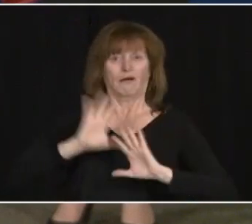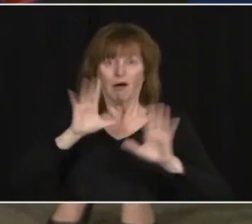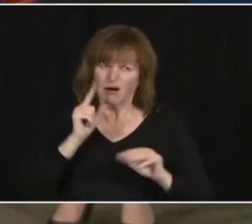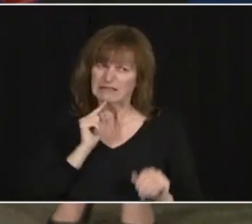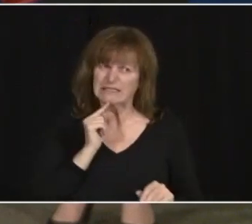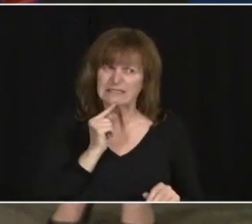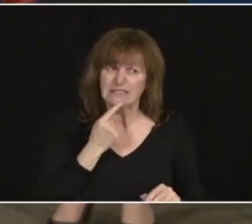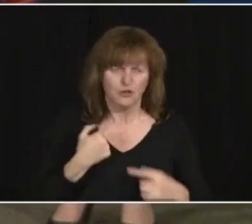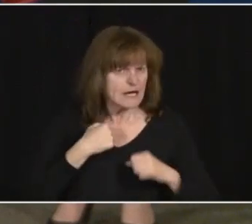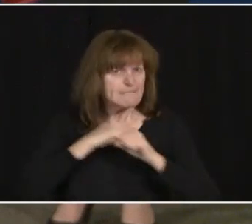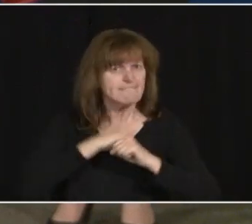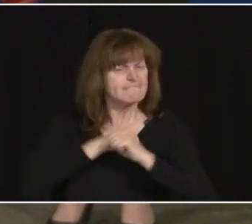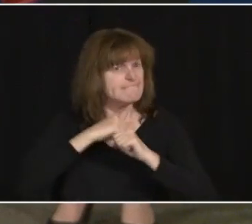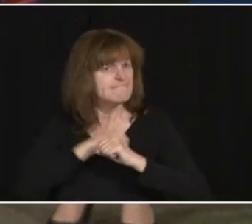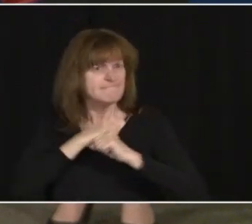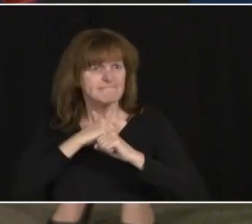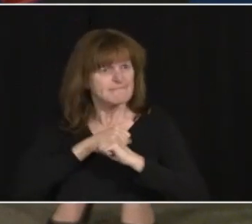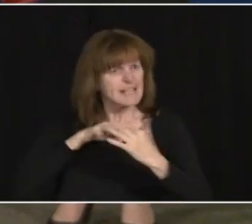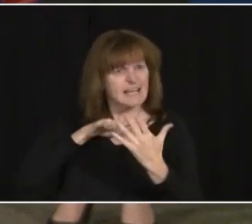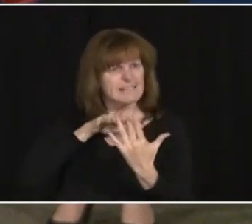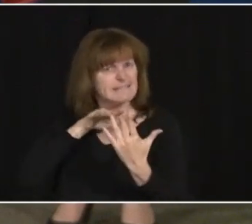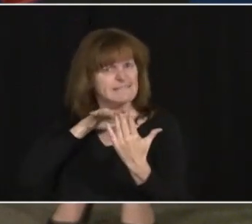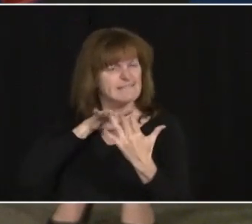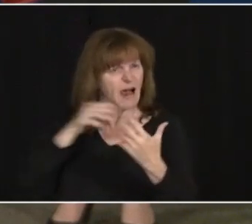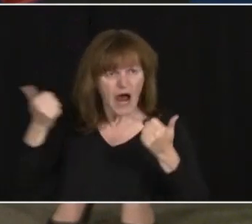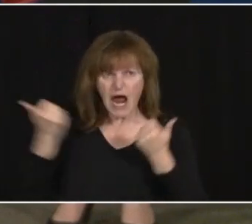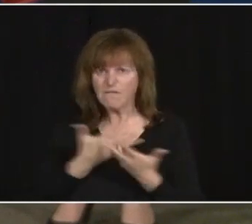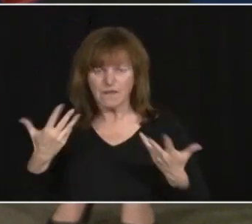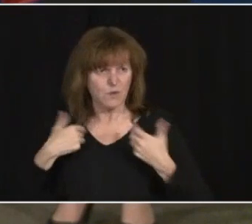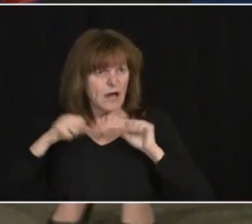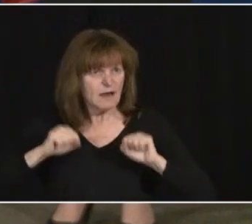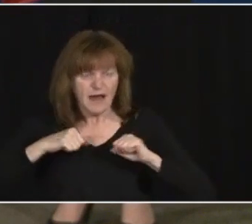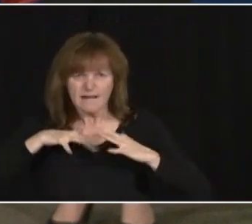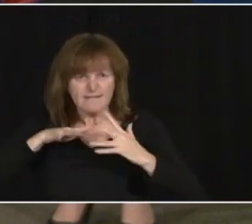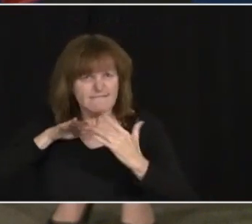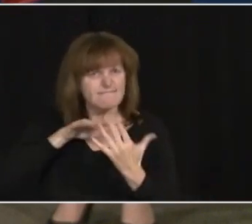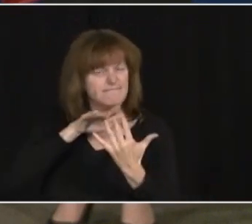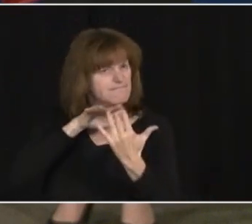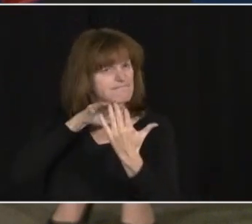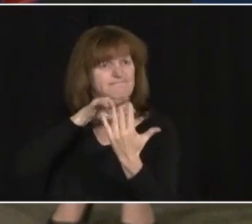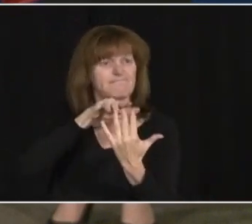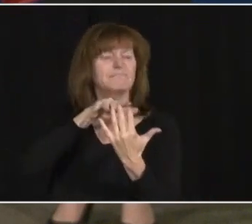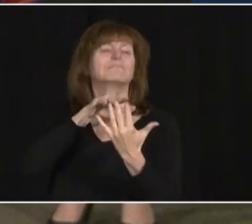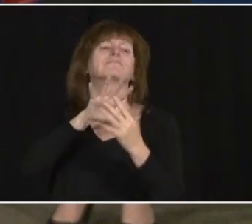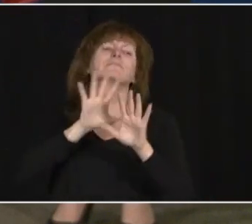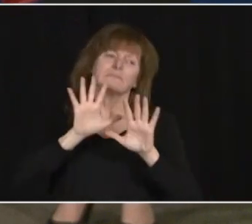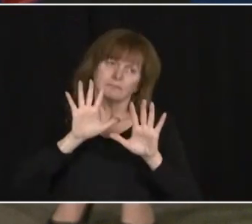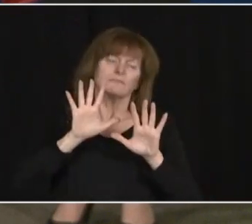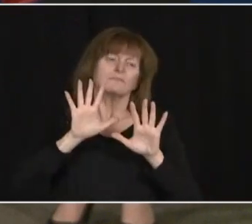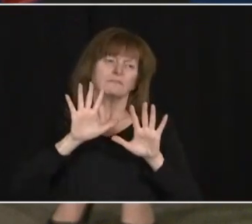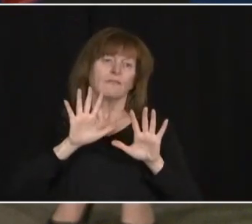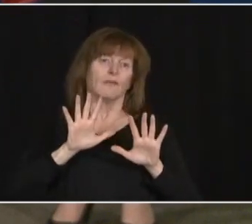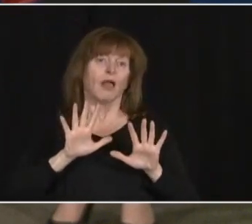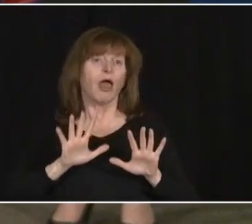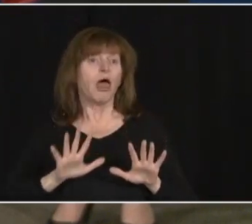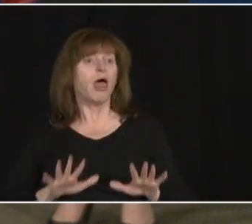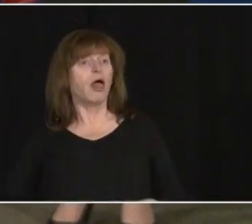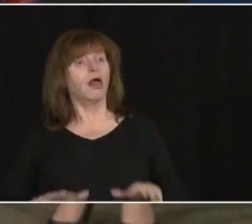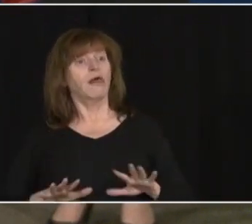everything we have at it. And we can't let our guard down now. This virus remains a